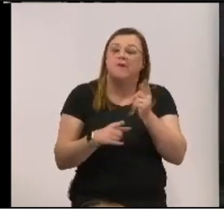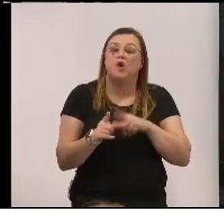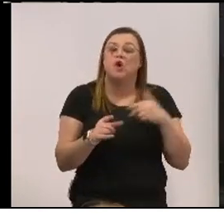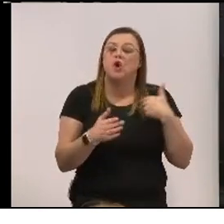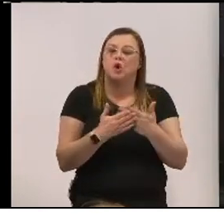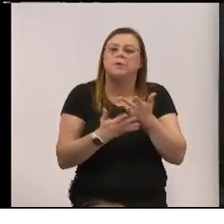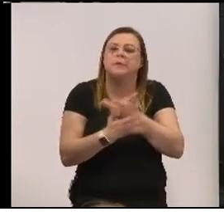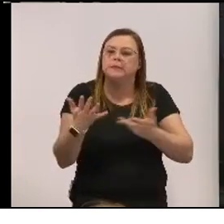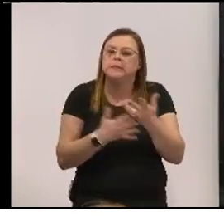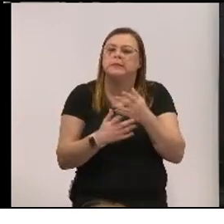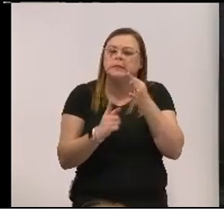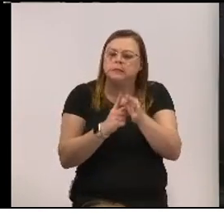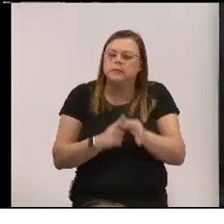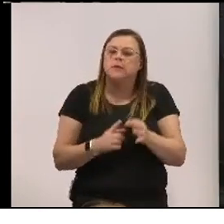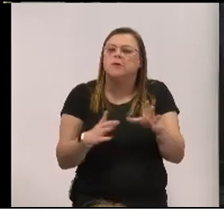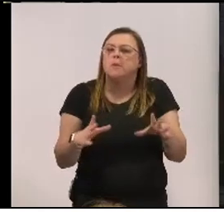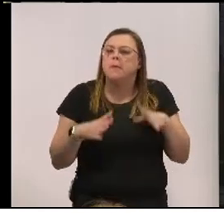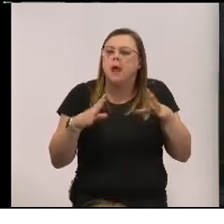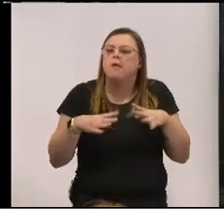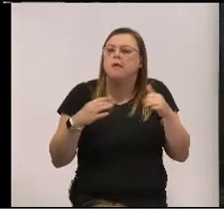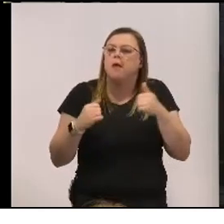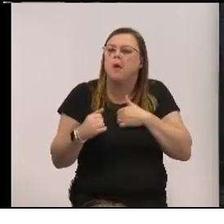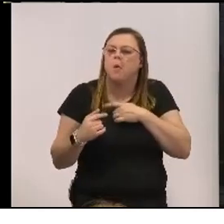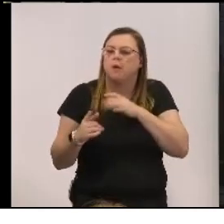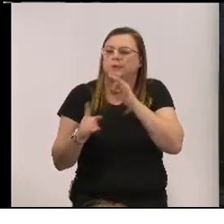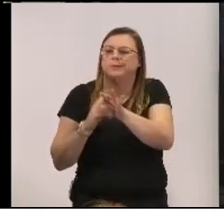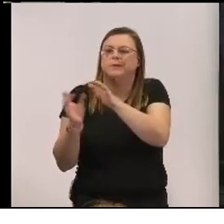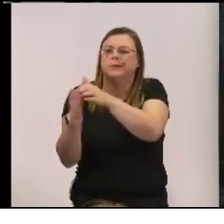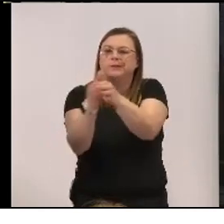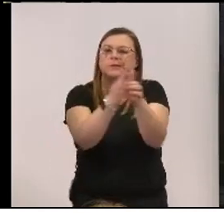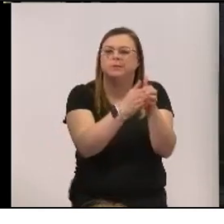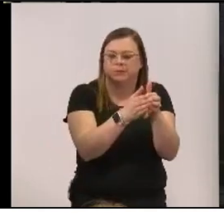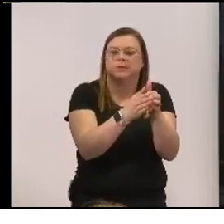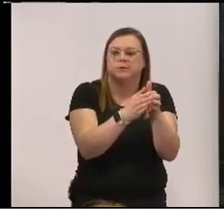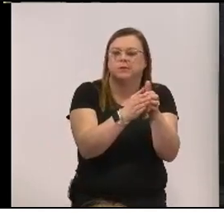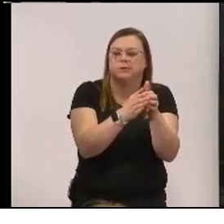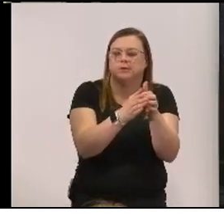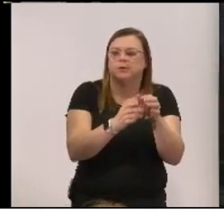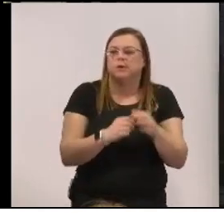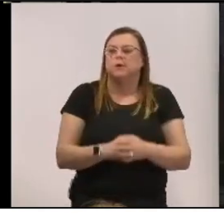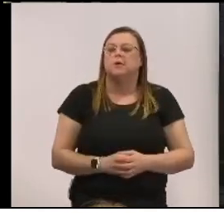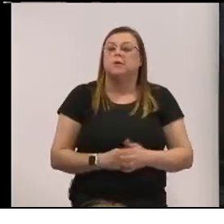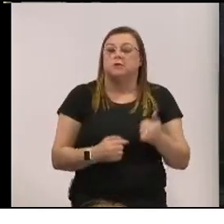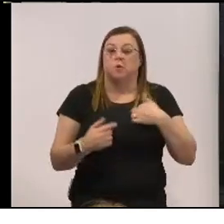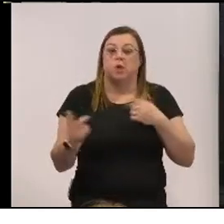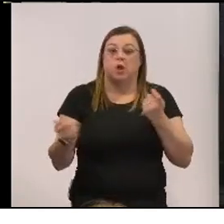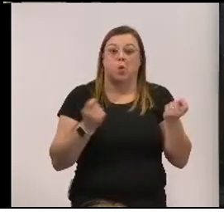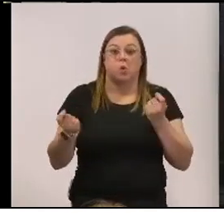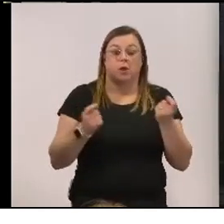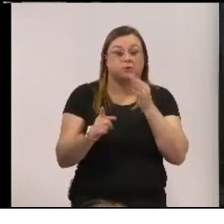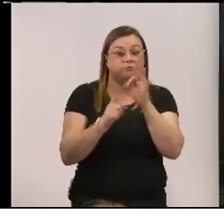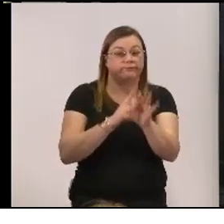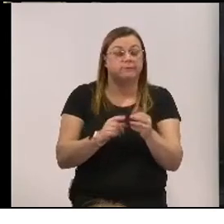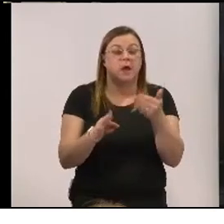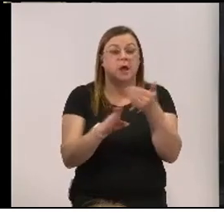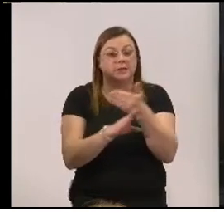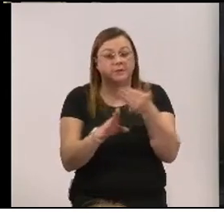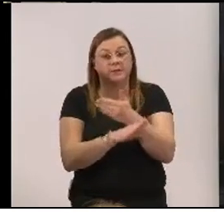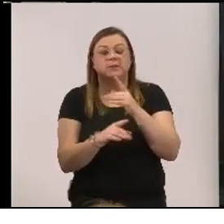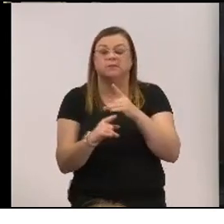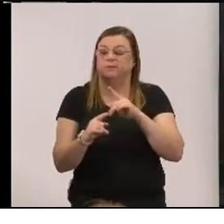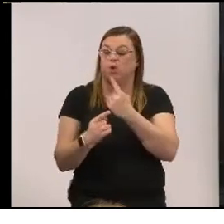and preparing across all related teams. So we coordinate activities in each region,